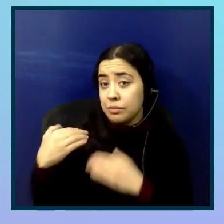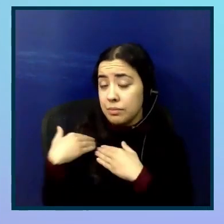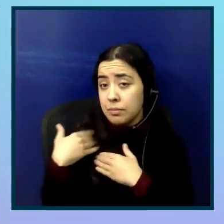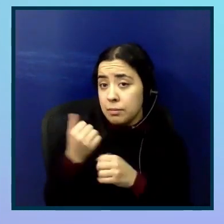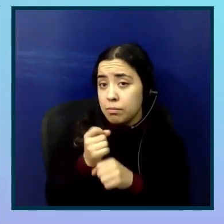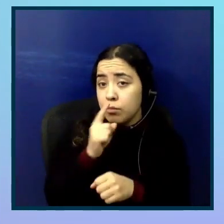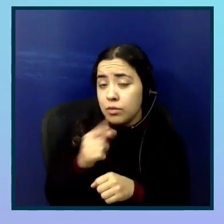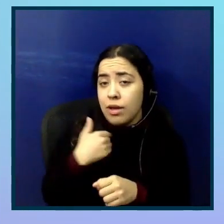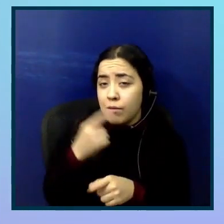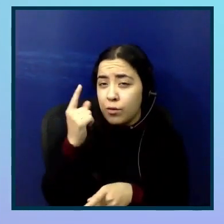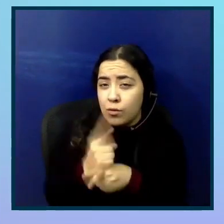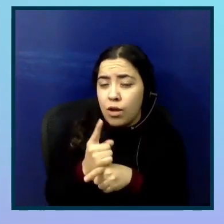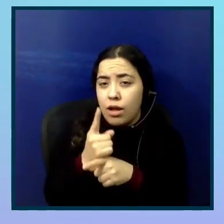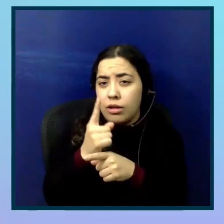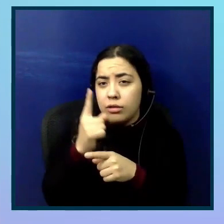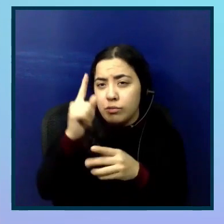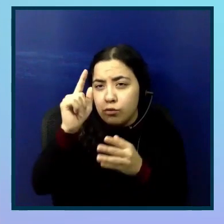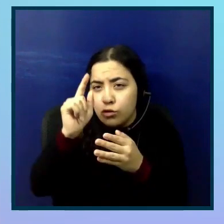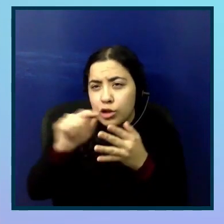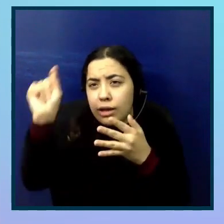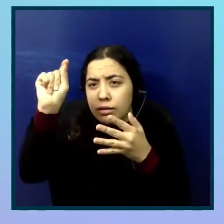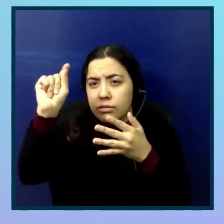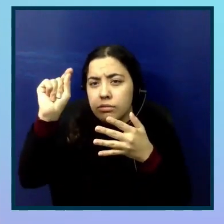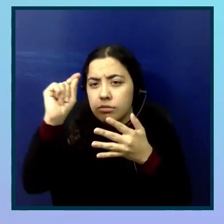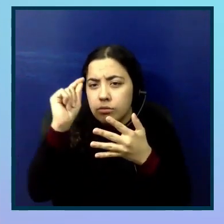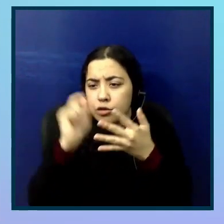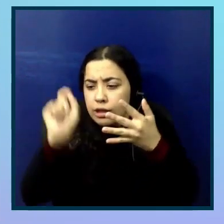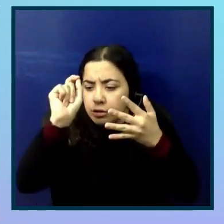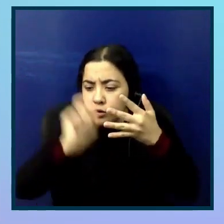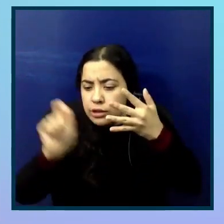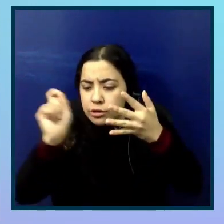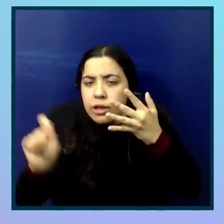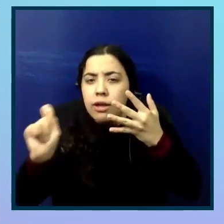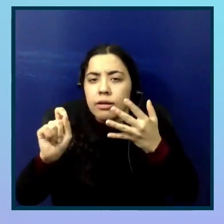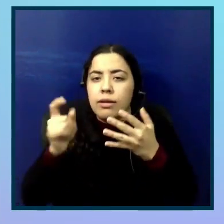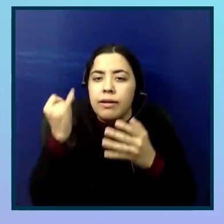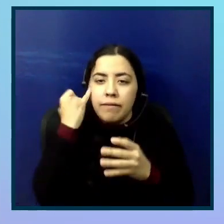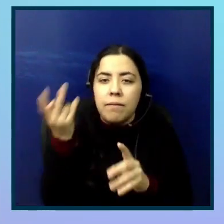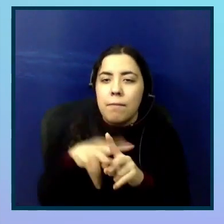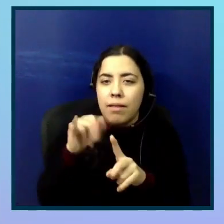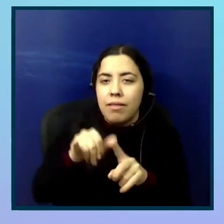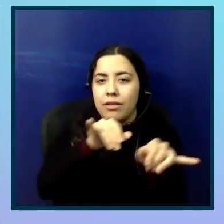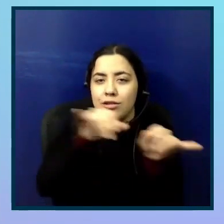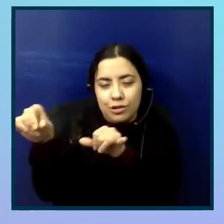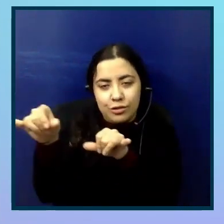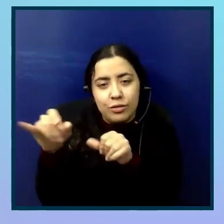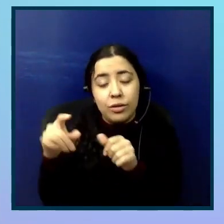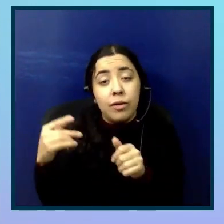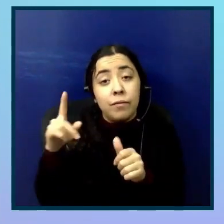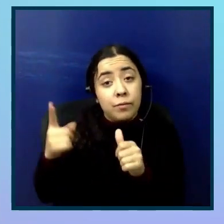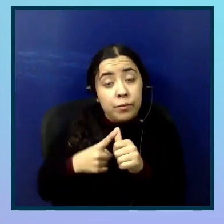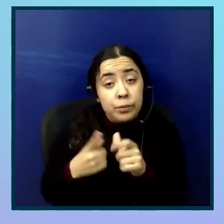where these standards were applied. And the biggest one to start off with was we have a meeting where we essentially, every feature,